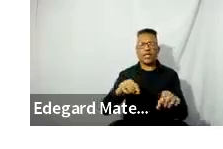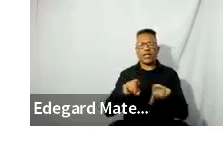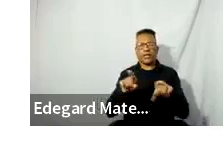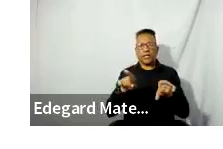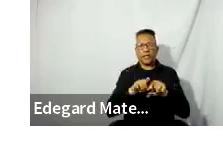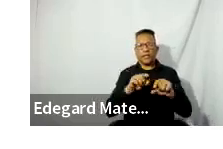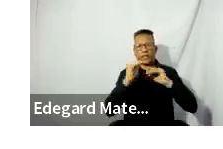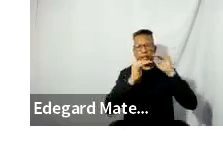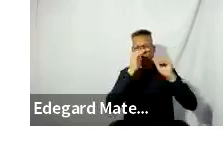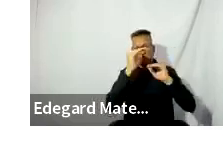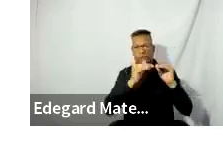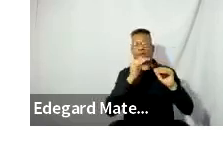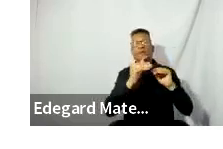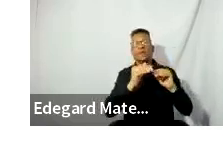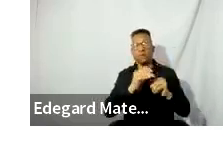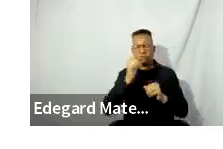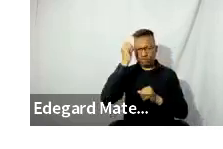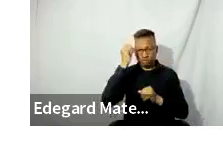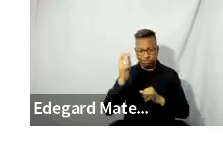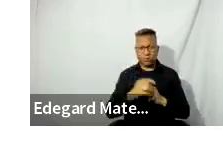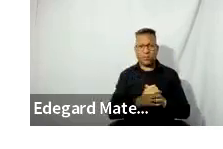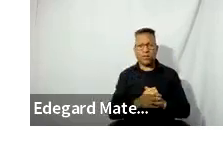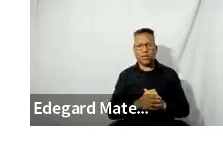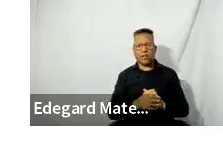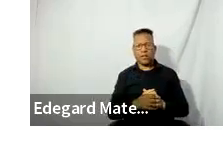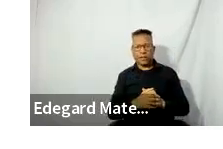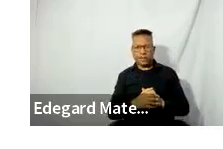l development of behavior already leads us directly to the social